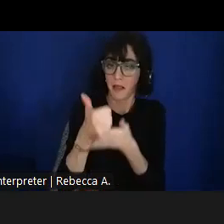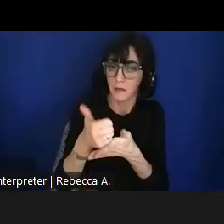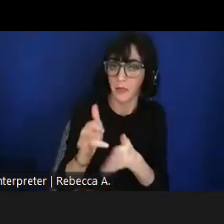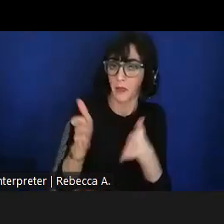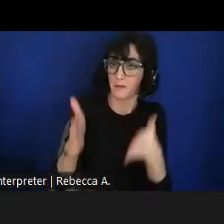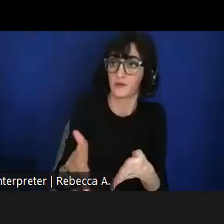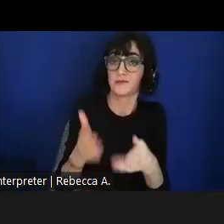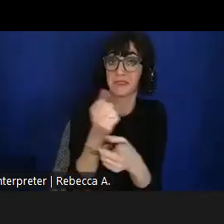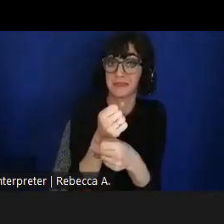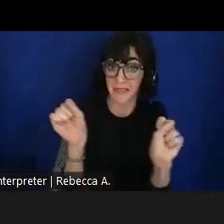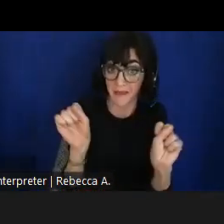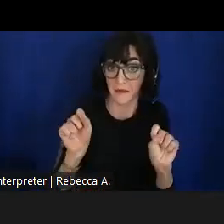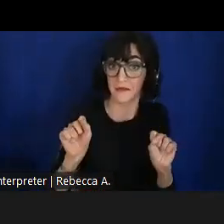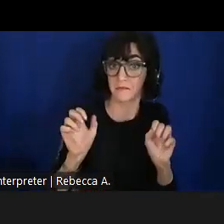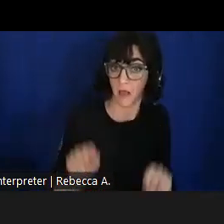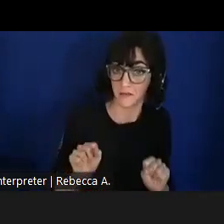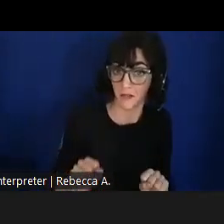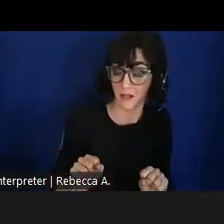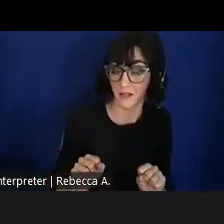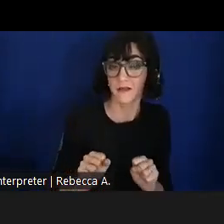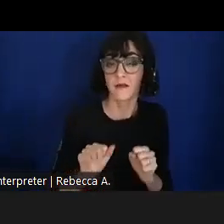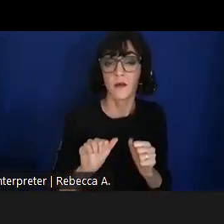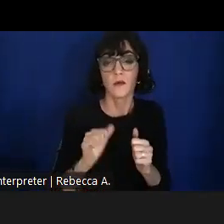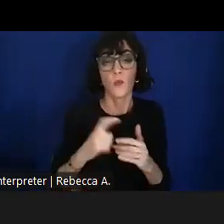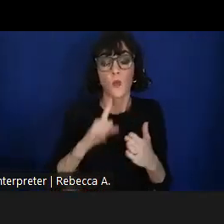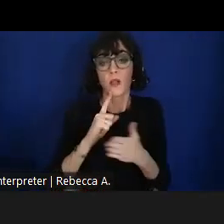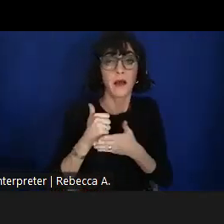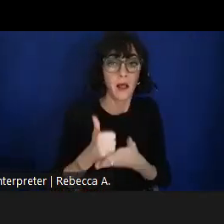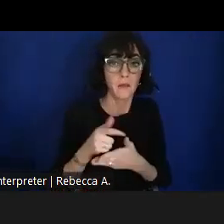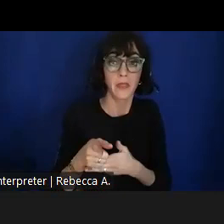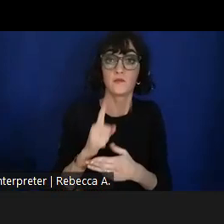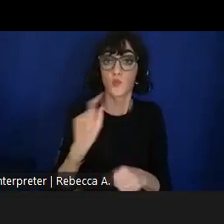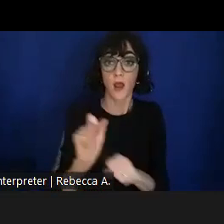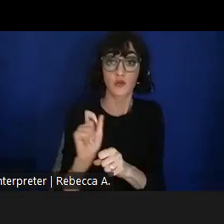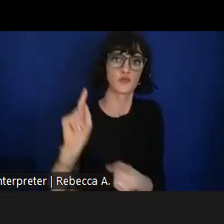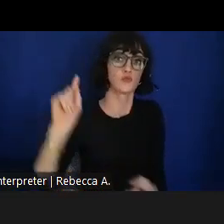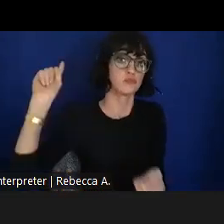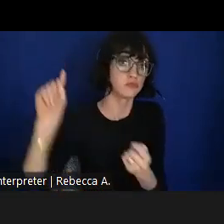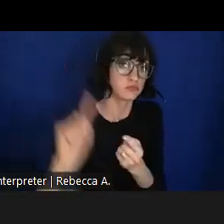what is actually going to help a person to reduce the harms that they're experiencing,